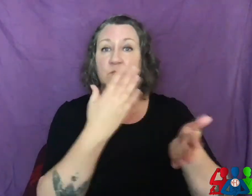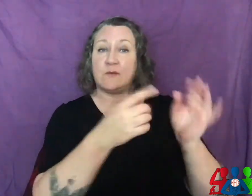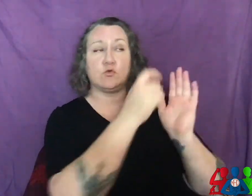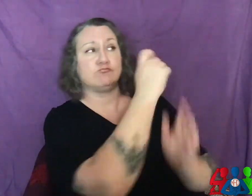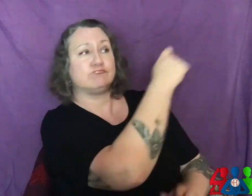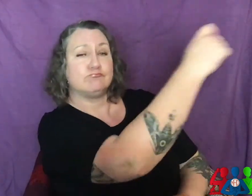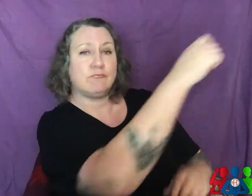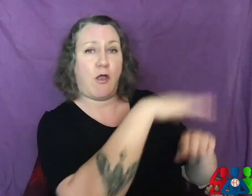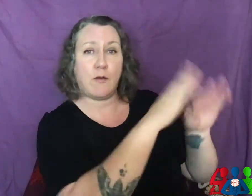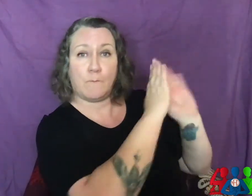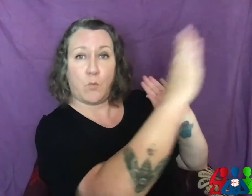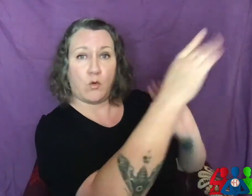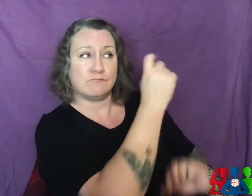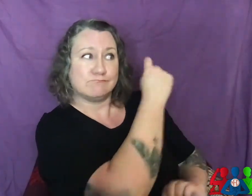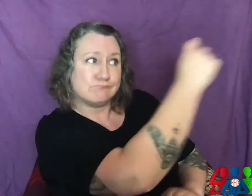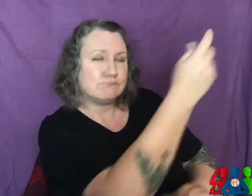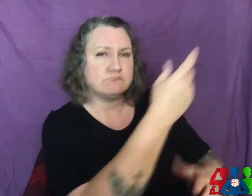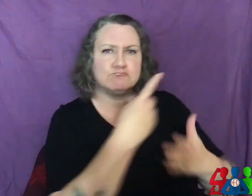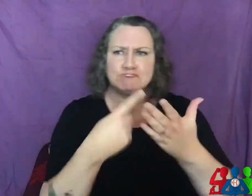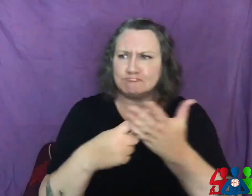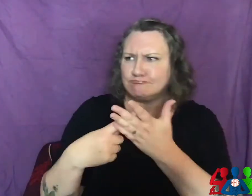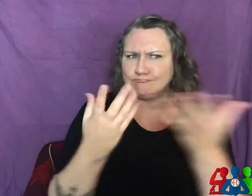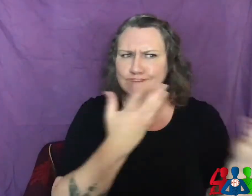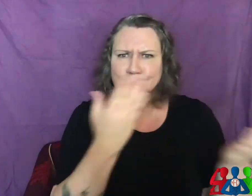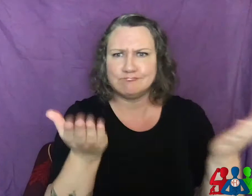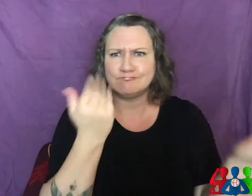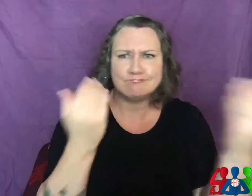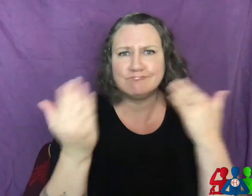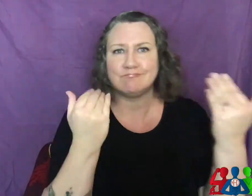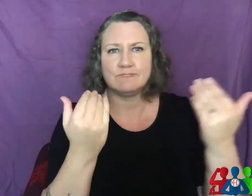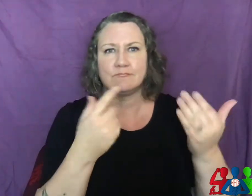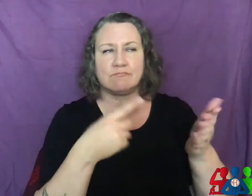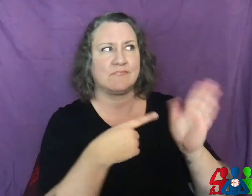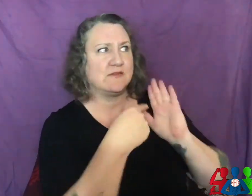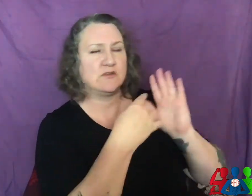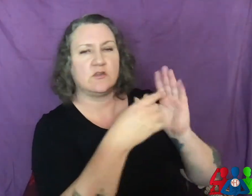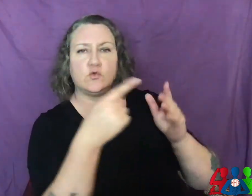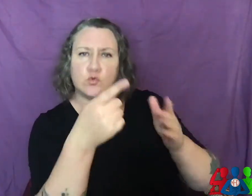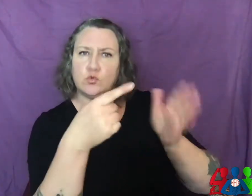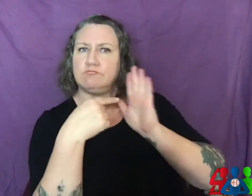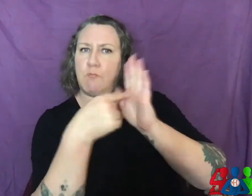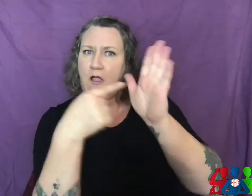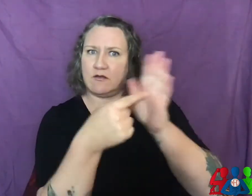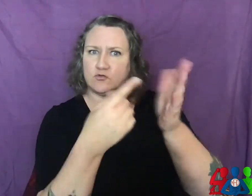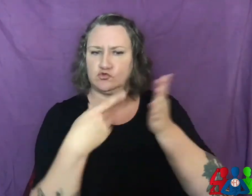right, discussing what it is that you're introducing. You may write on the board or have